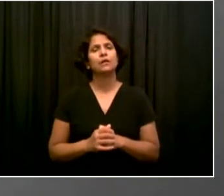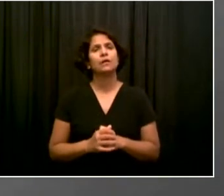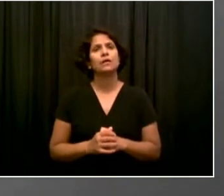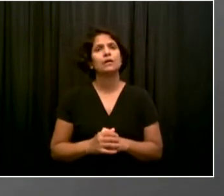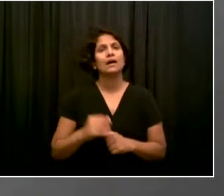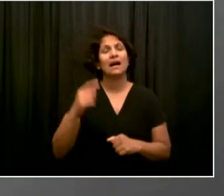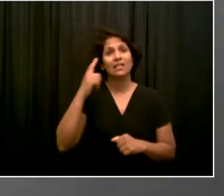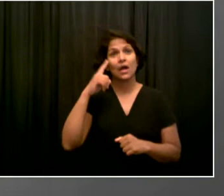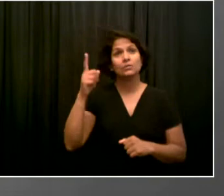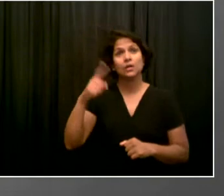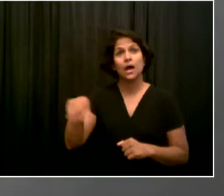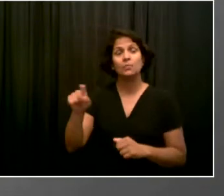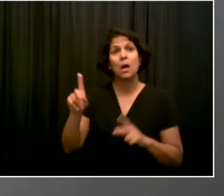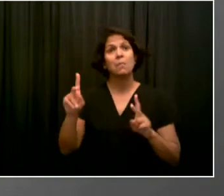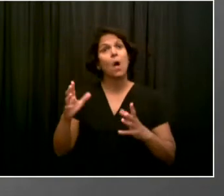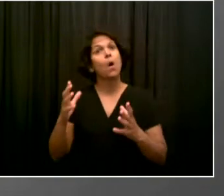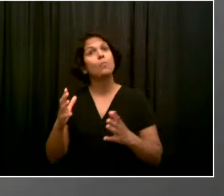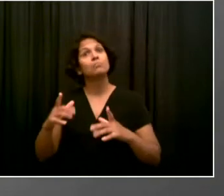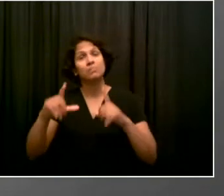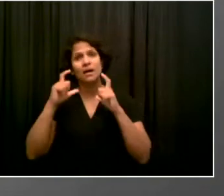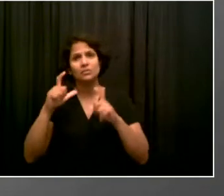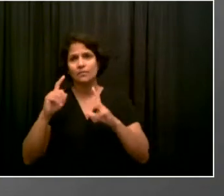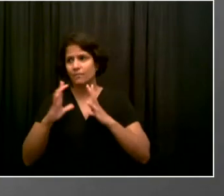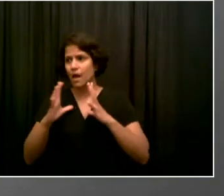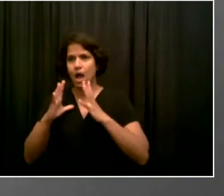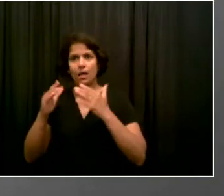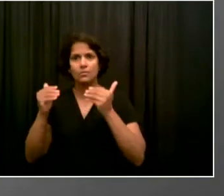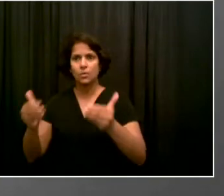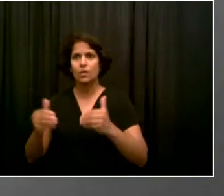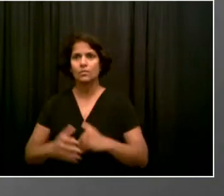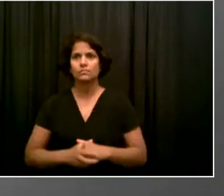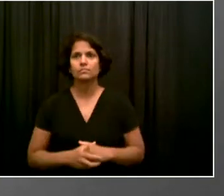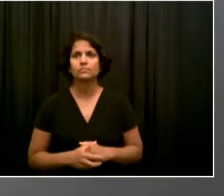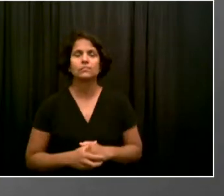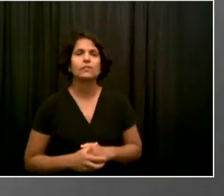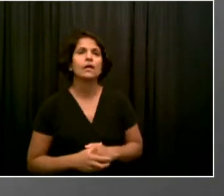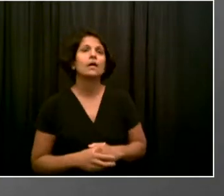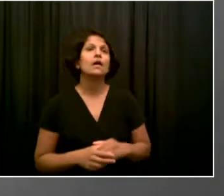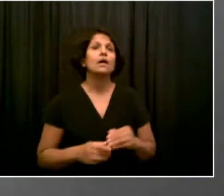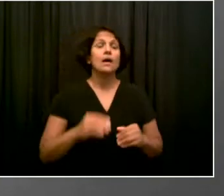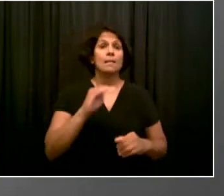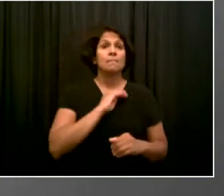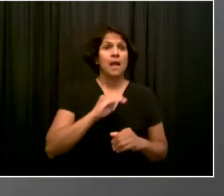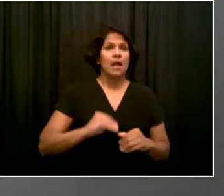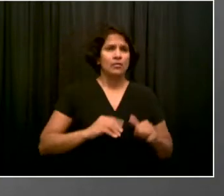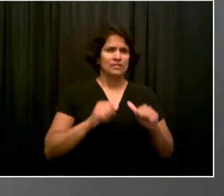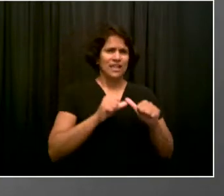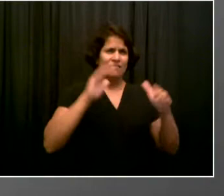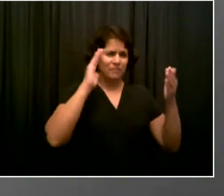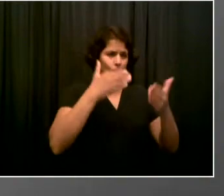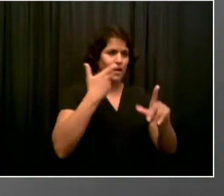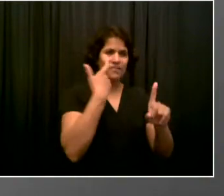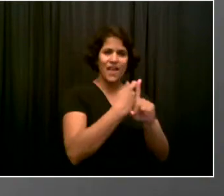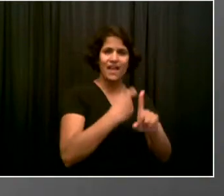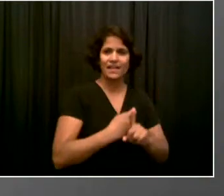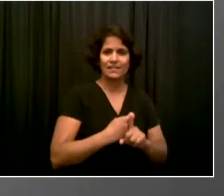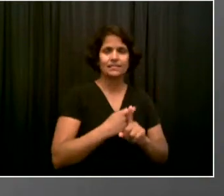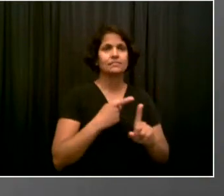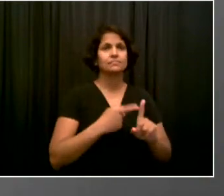TO WEAR A MASK SO I THINK ALLOWING